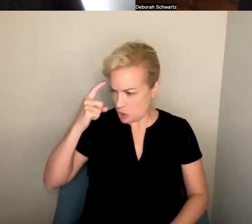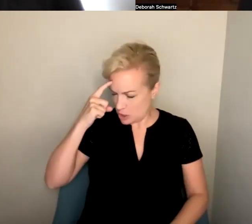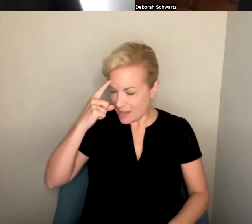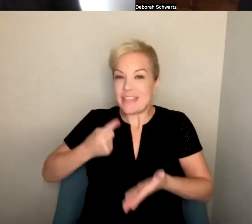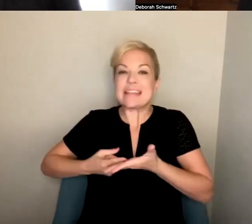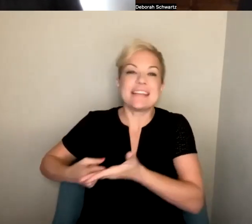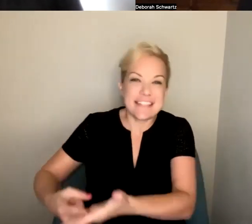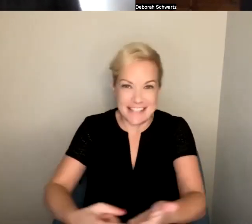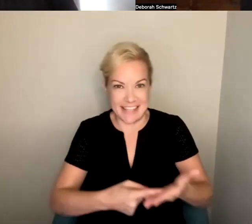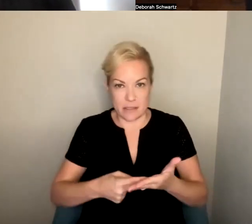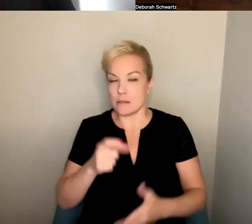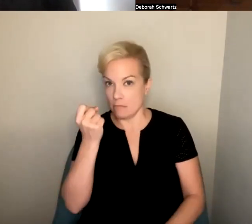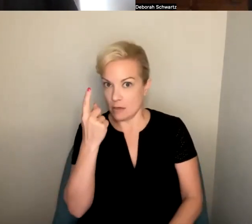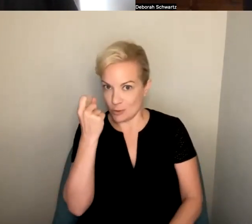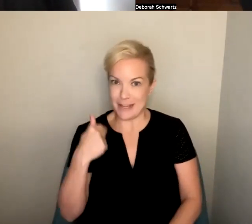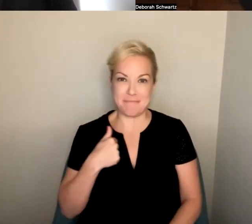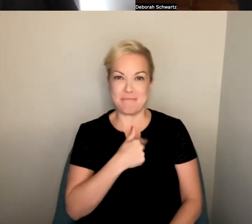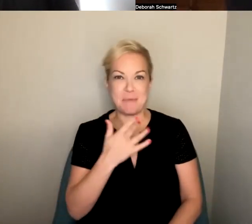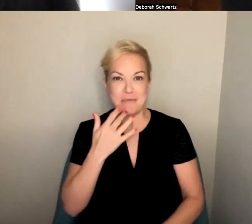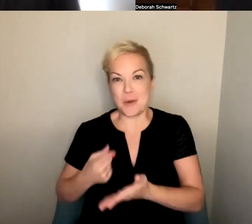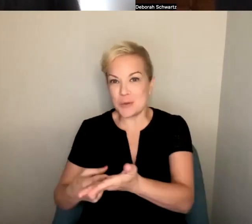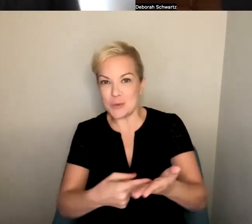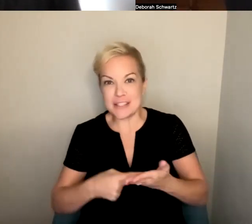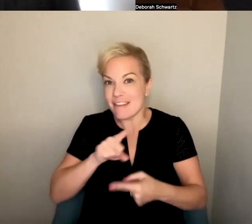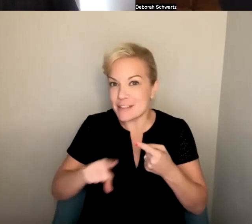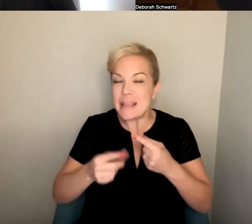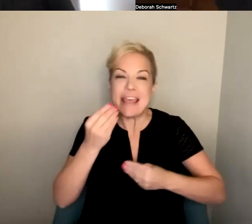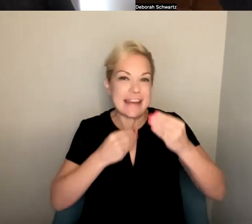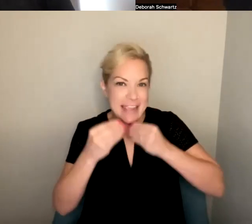bowl of soup and good food, you know, and then you have to round out As all good discussions